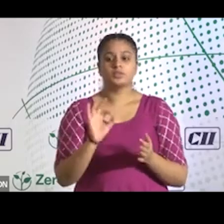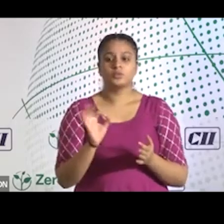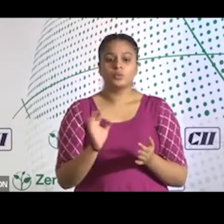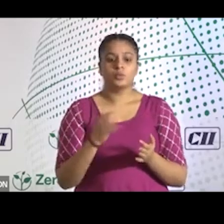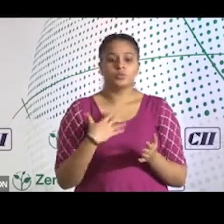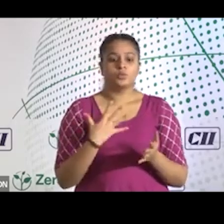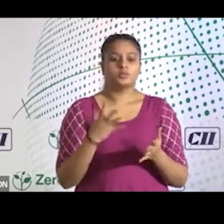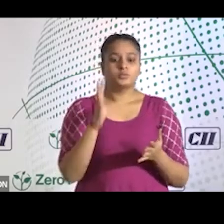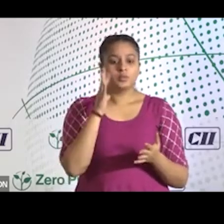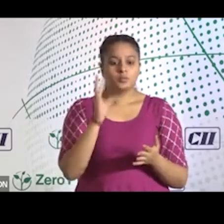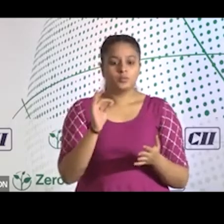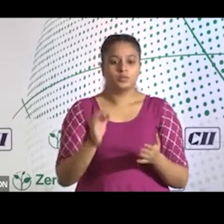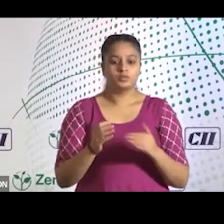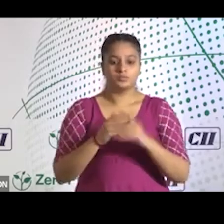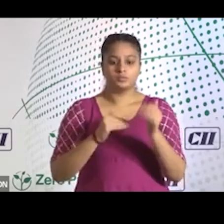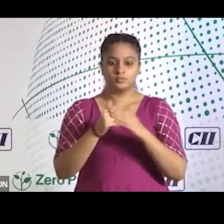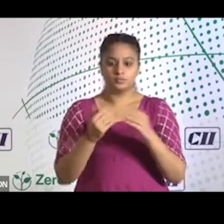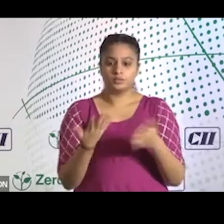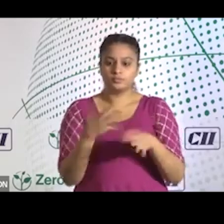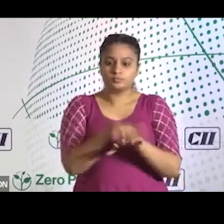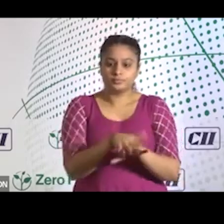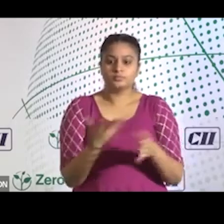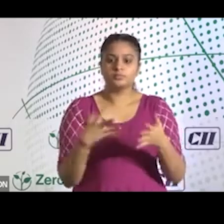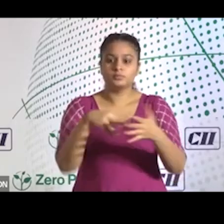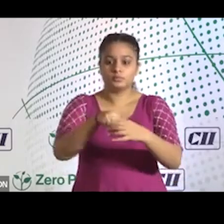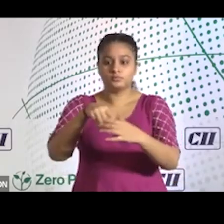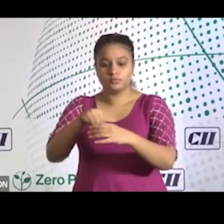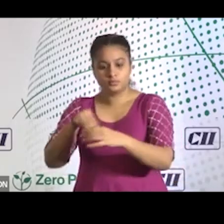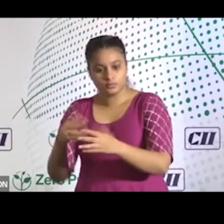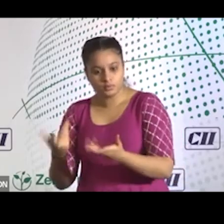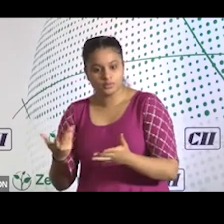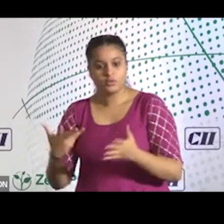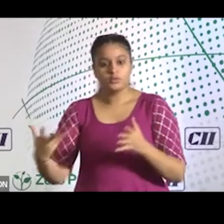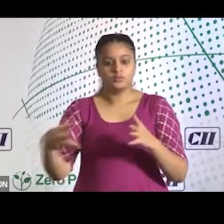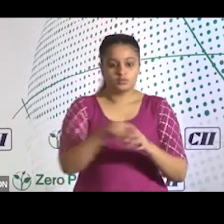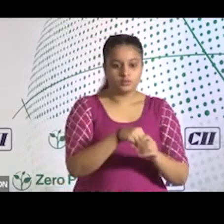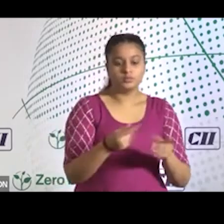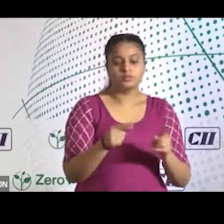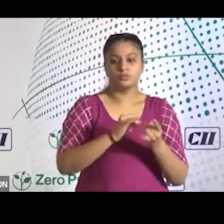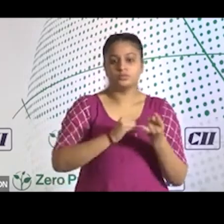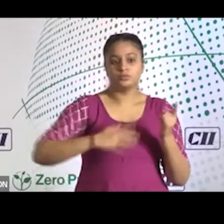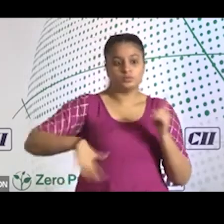building a more inclusive and resilient, friendly society as well as in workplaces.